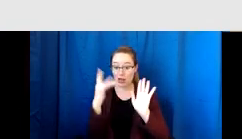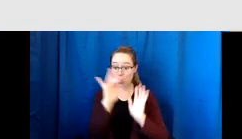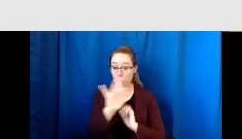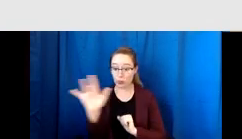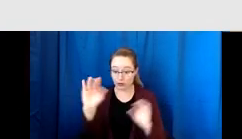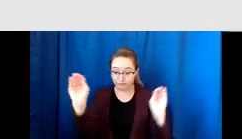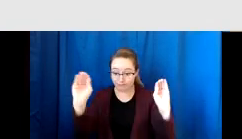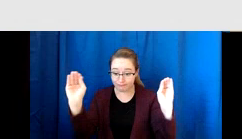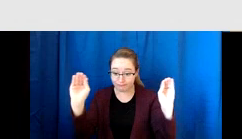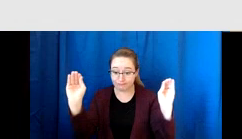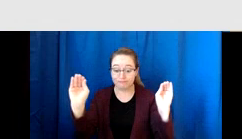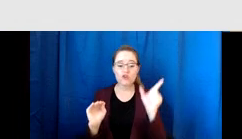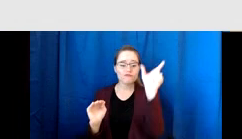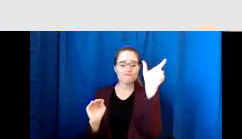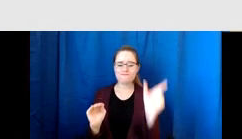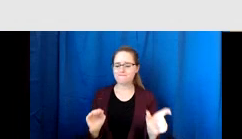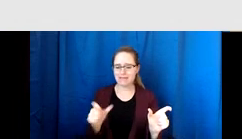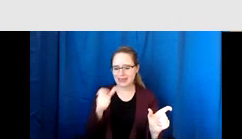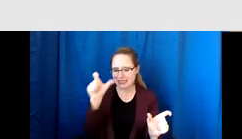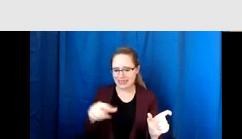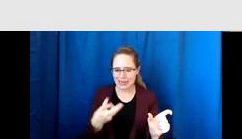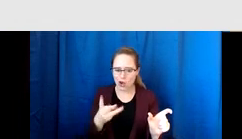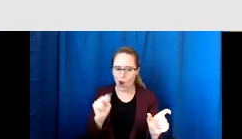which did not need their own label at the top of the column.